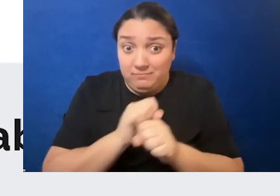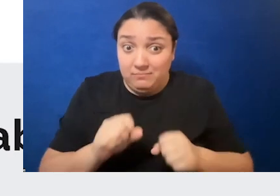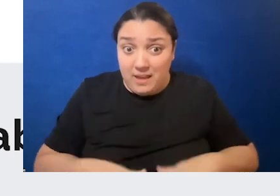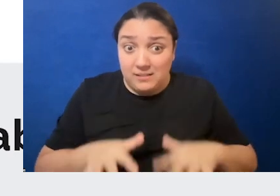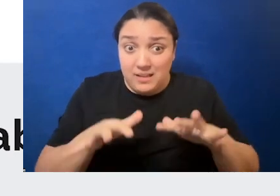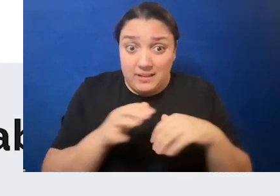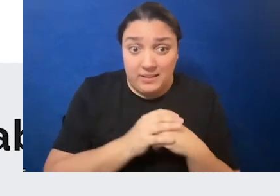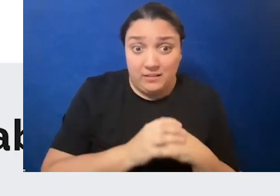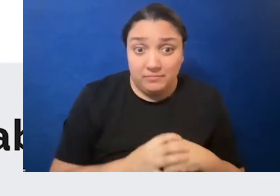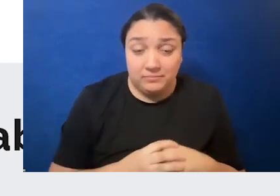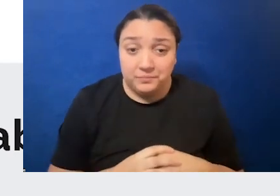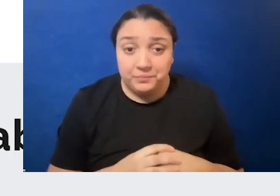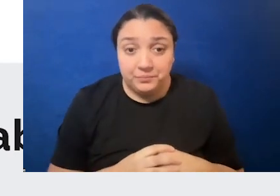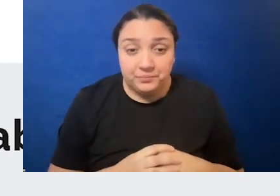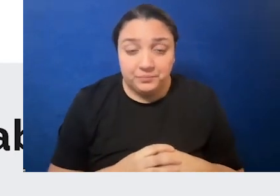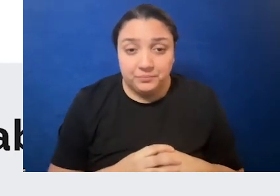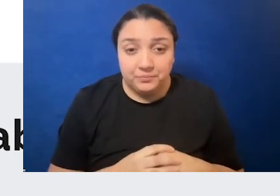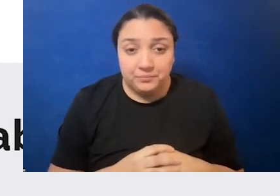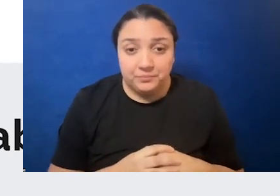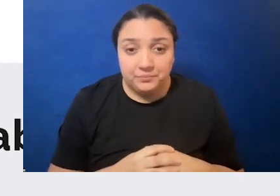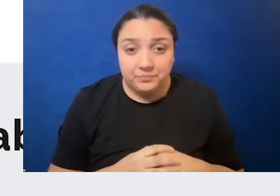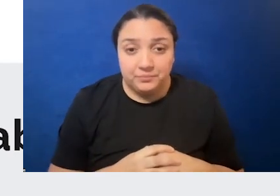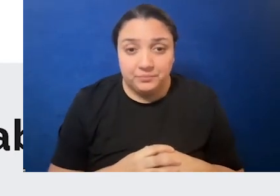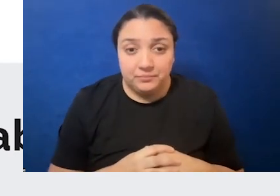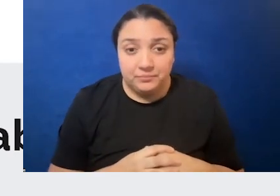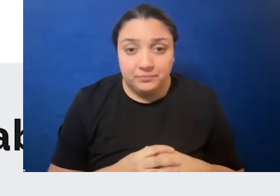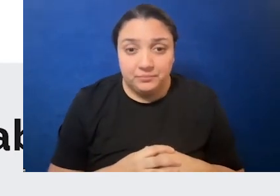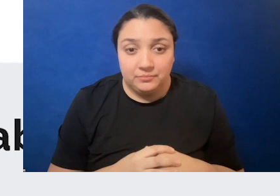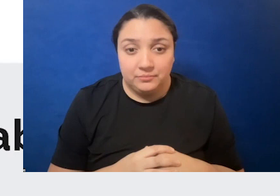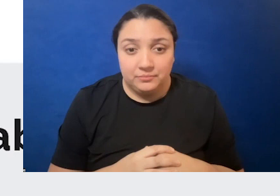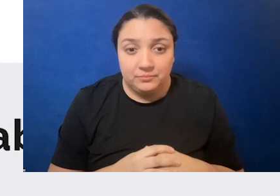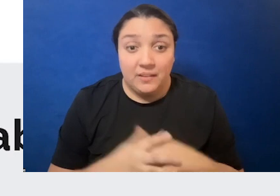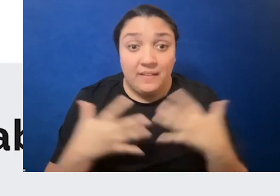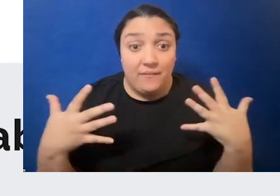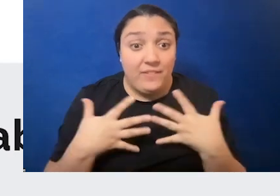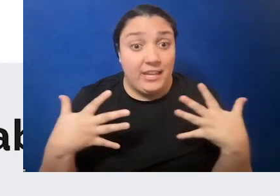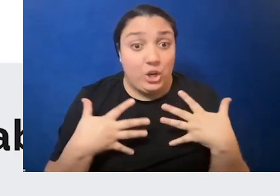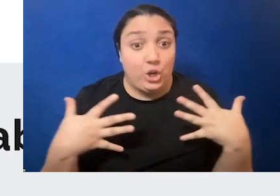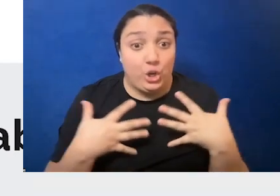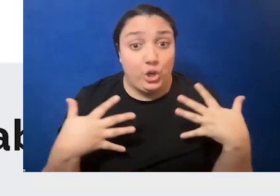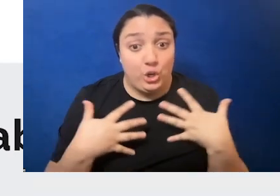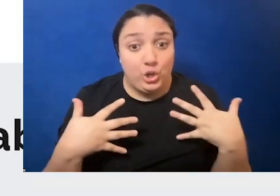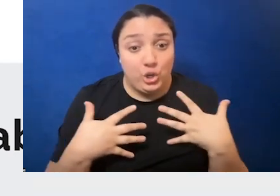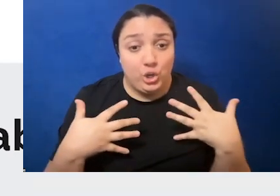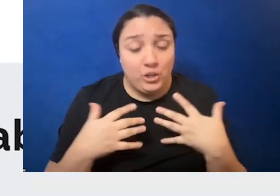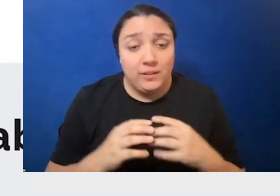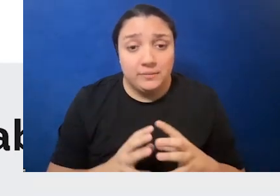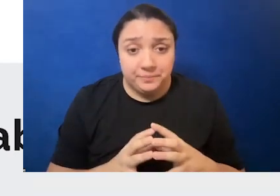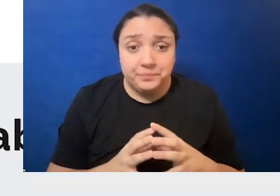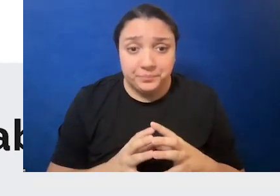ANXIETY CAN CERTAINLY MANIFEST ITSELF THAT WAY. IS FEAR IS REALLY REAL.